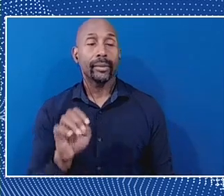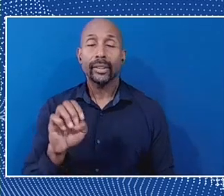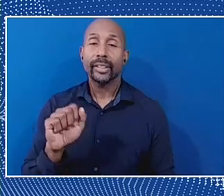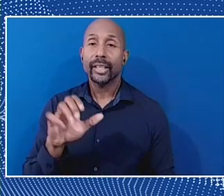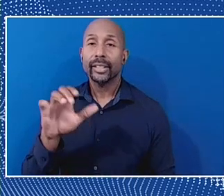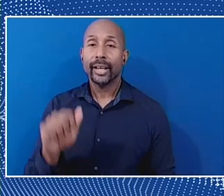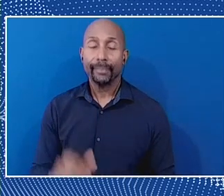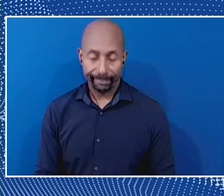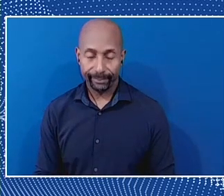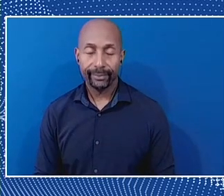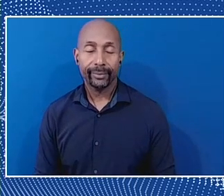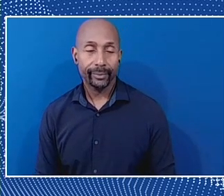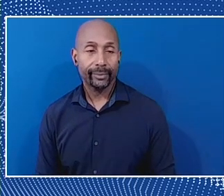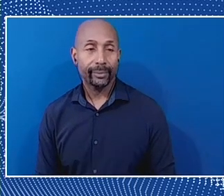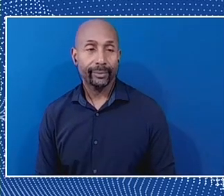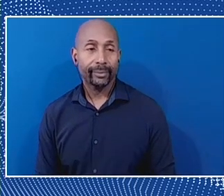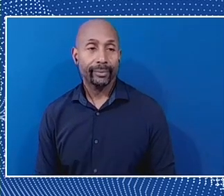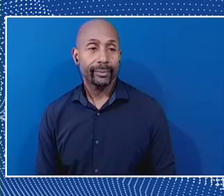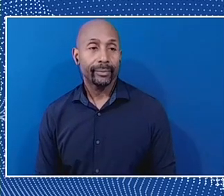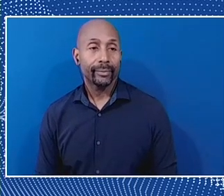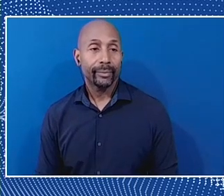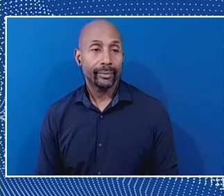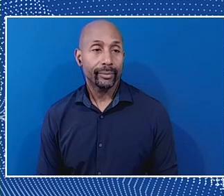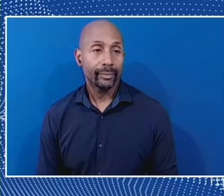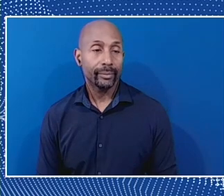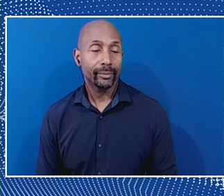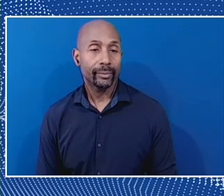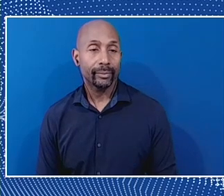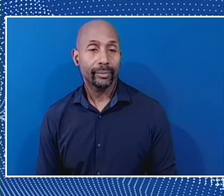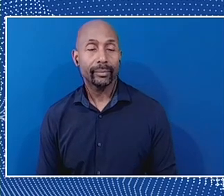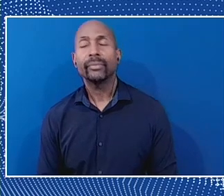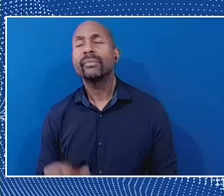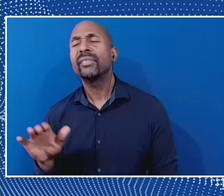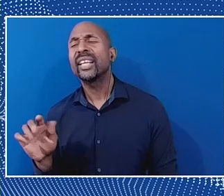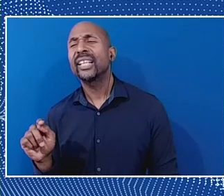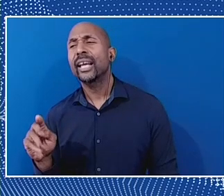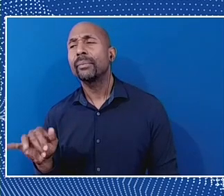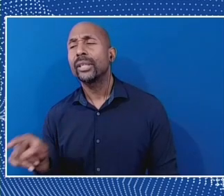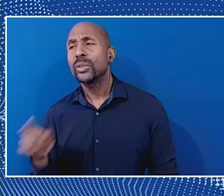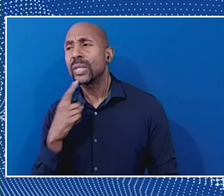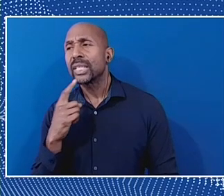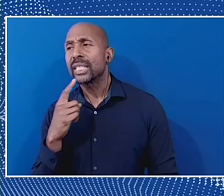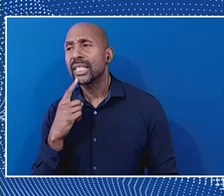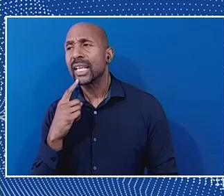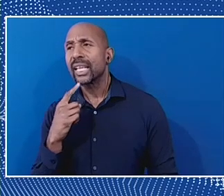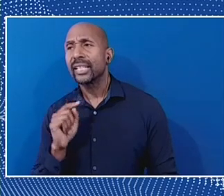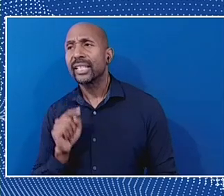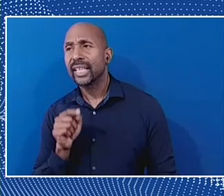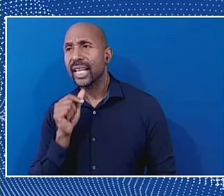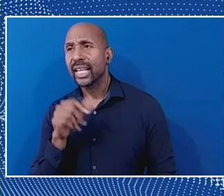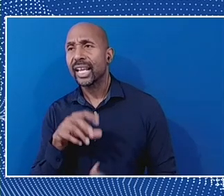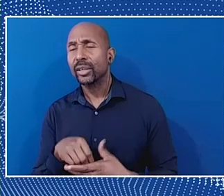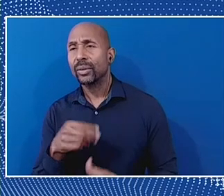raised. Feel free, Jessica. Yeah, Tamy, you said at the beginning that this would not include HEAL borrowers and repayment. Is that just because those are